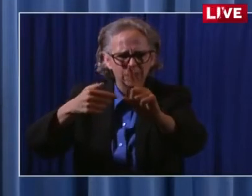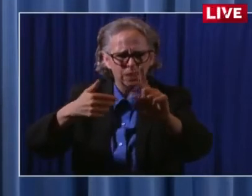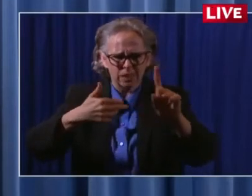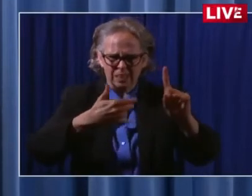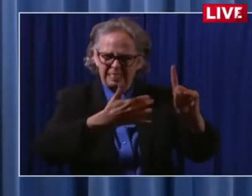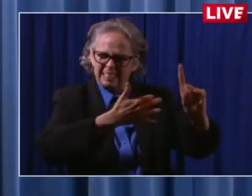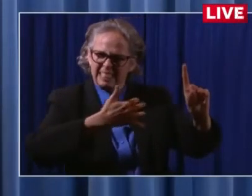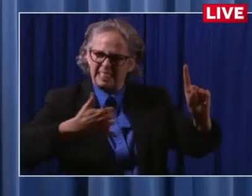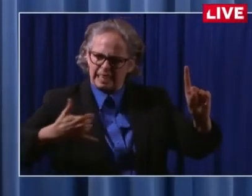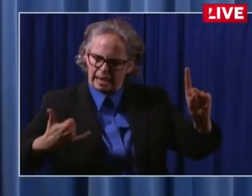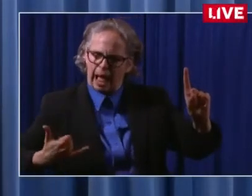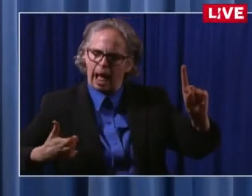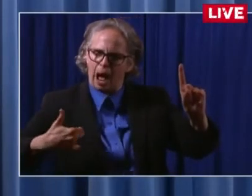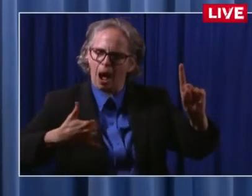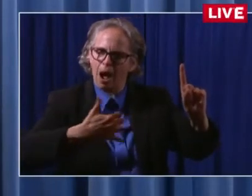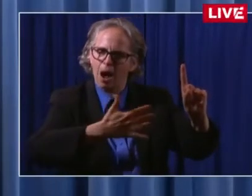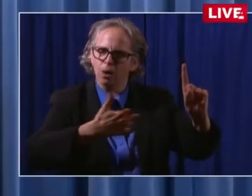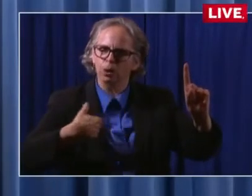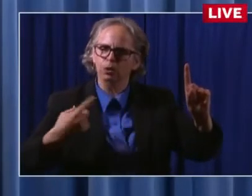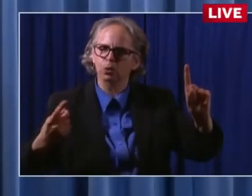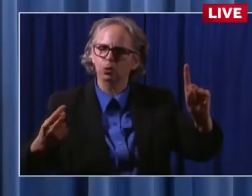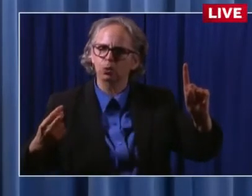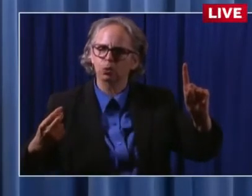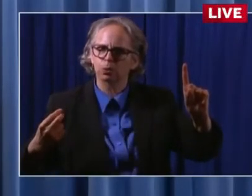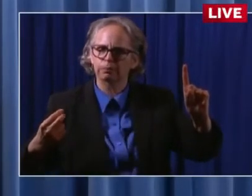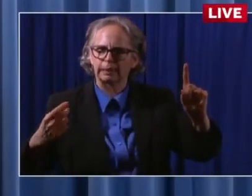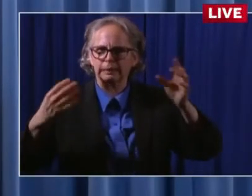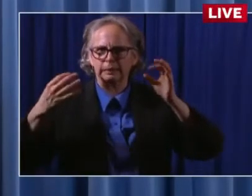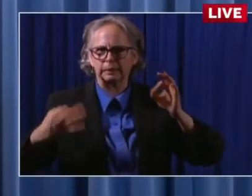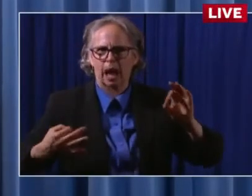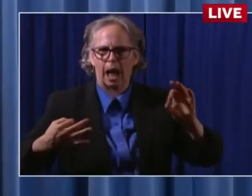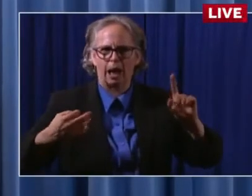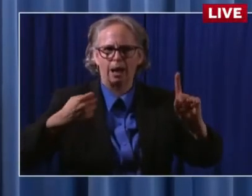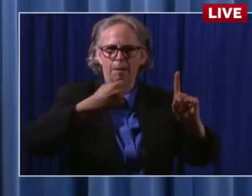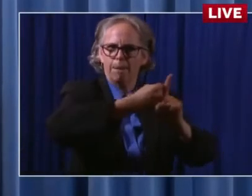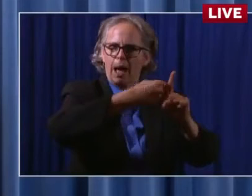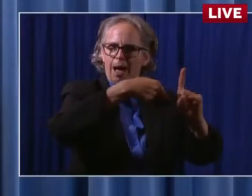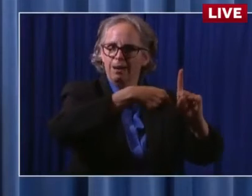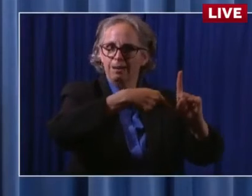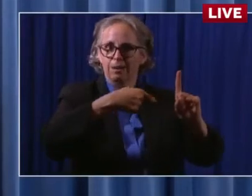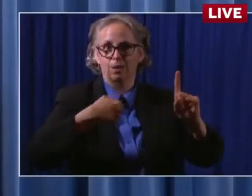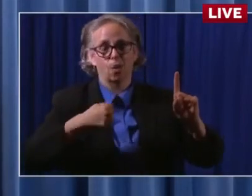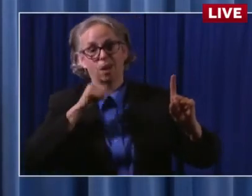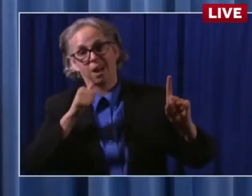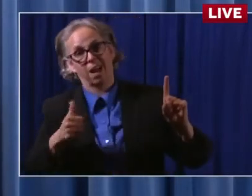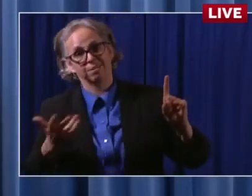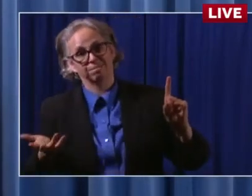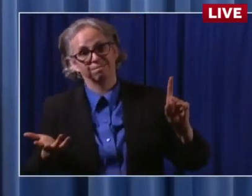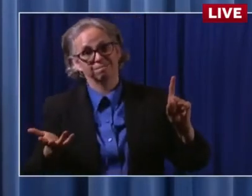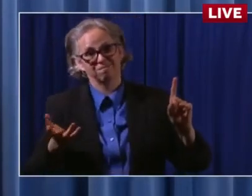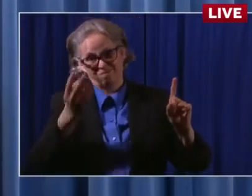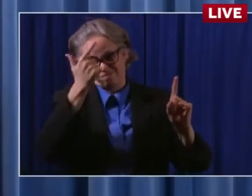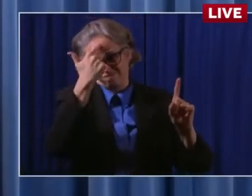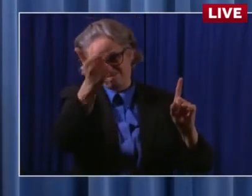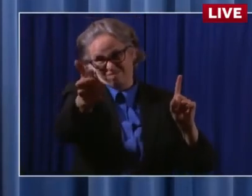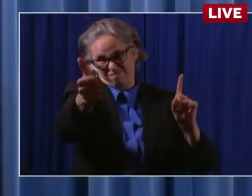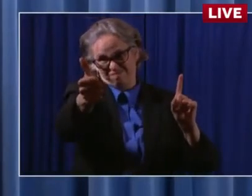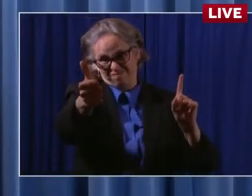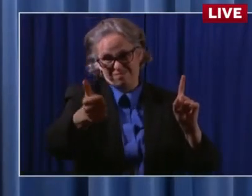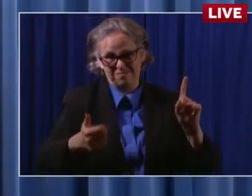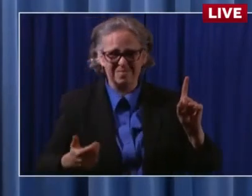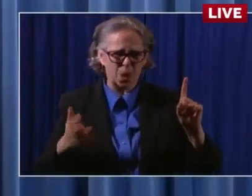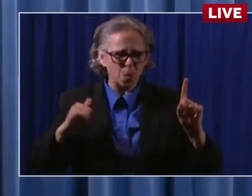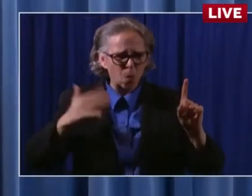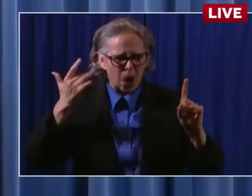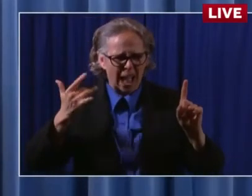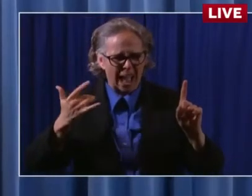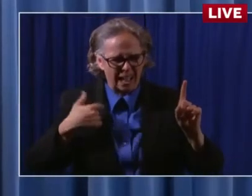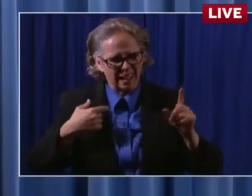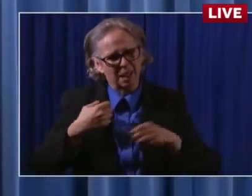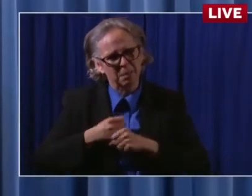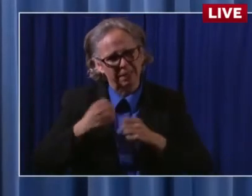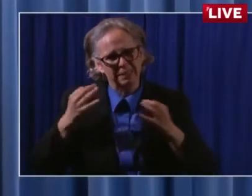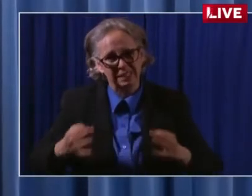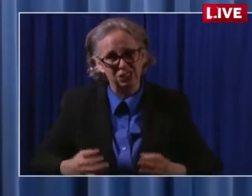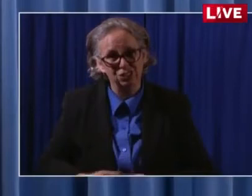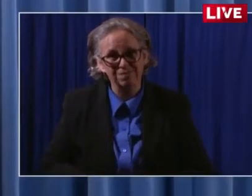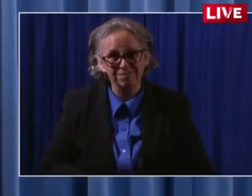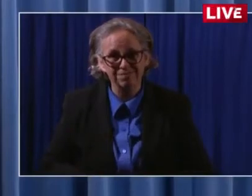THESE ARE THINGS WE ALL WANT TO SEE AND DO, AND WHAT WE DO IN THE NEXT 30 DAYS AIR SO -- 30 DAYS OR SO IS, FRANKLY, GOING TO DETERMINE HOW THAT ALL WORKS OUT.